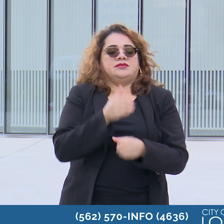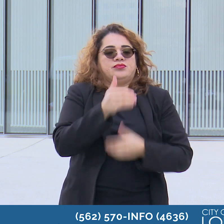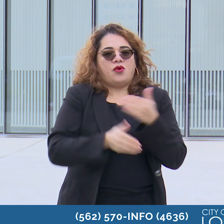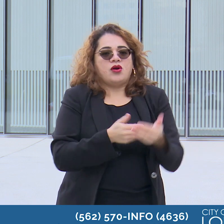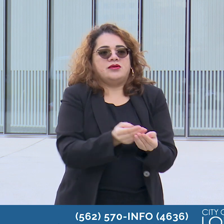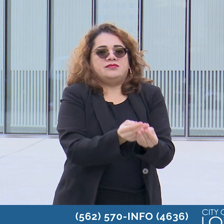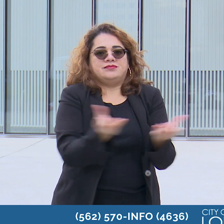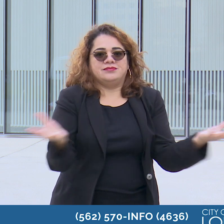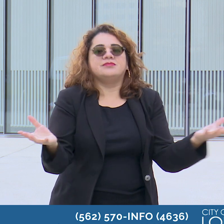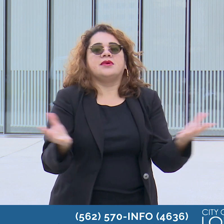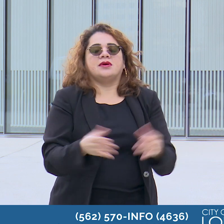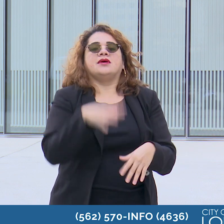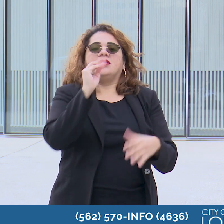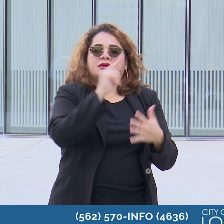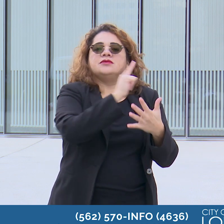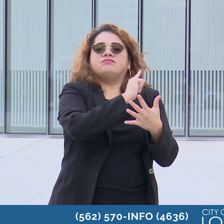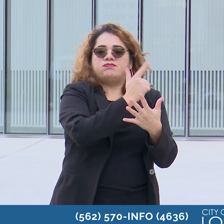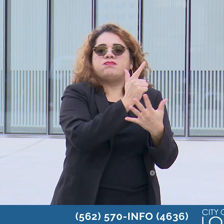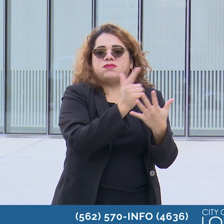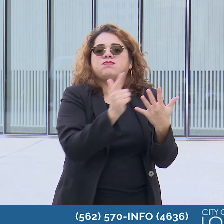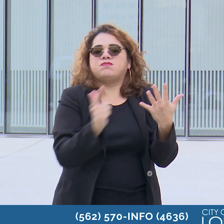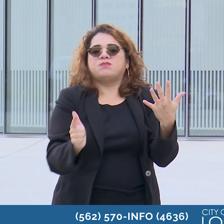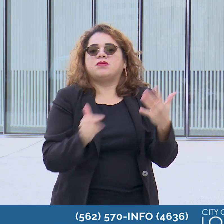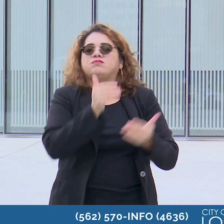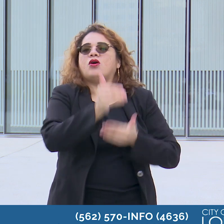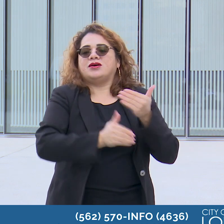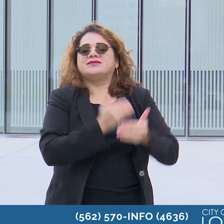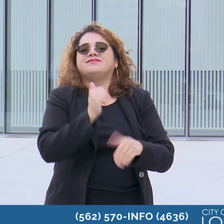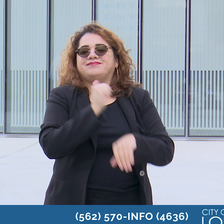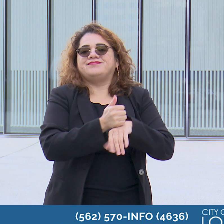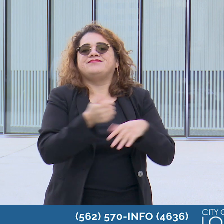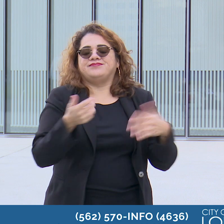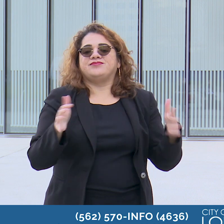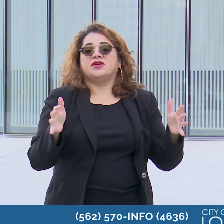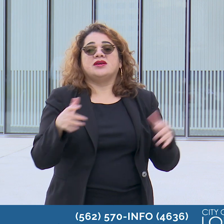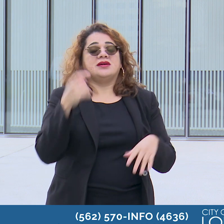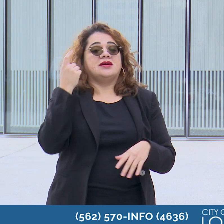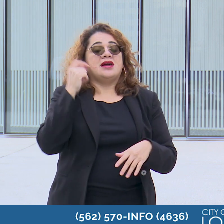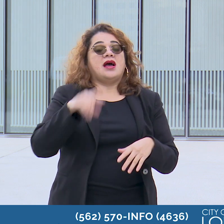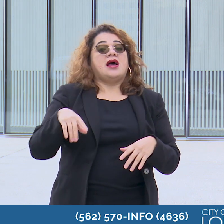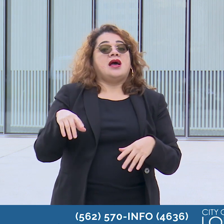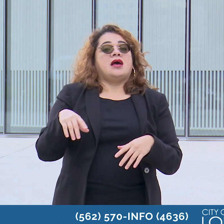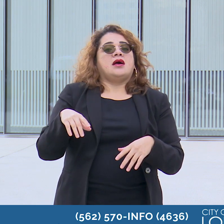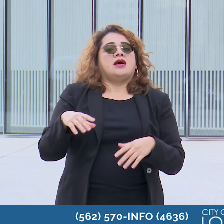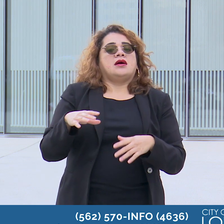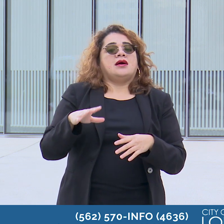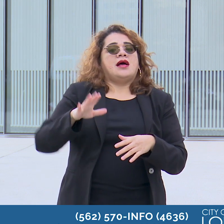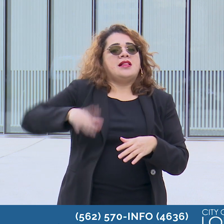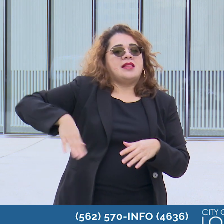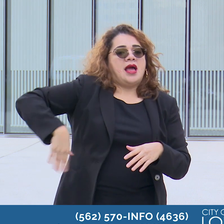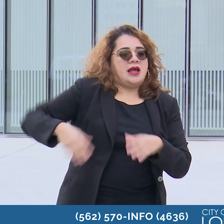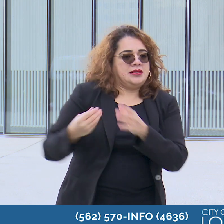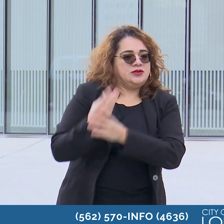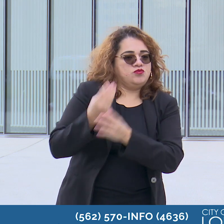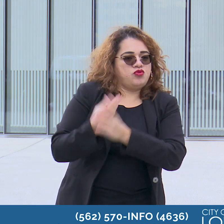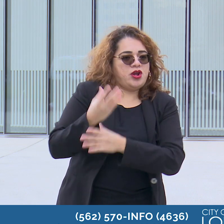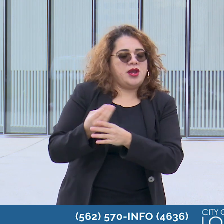So starting in late spring and throughout the summer many of our testing centers that